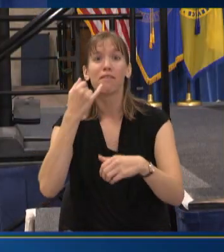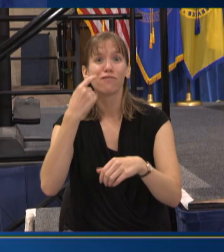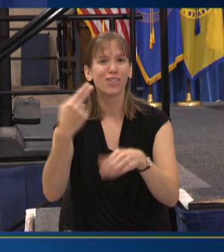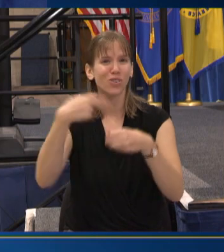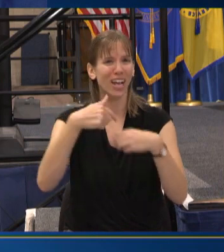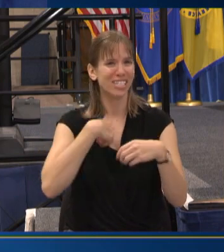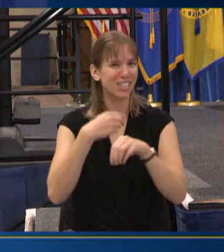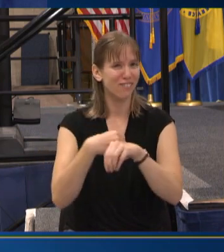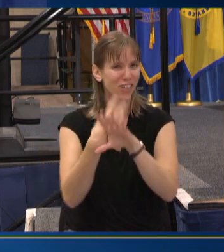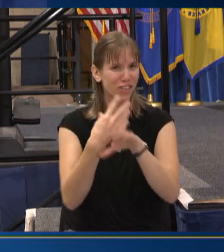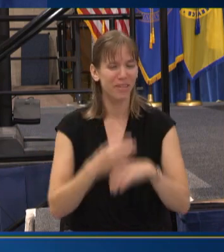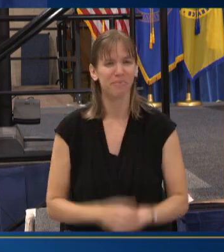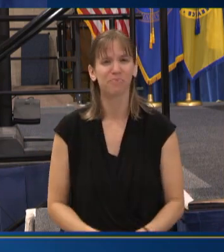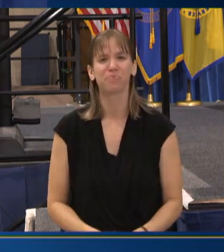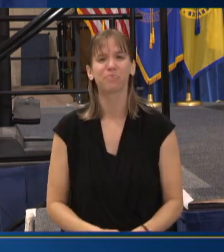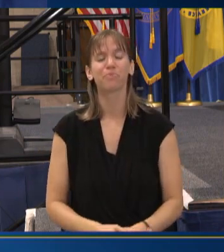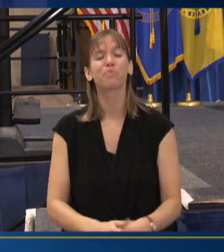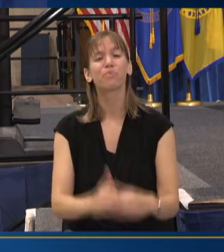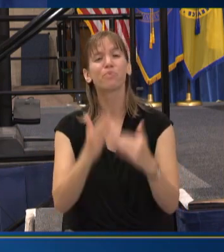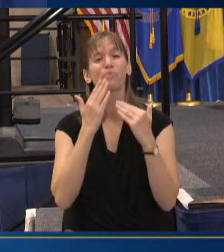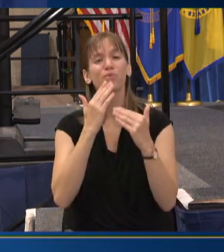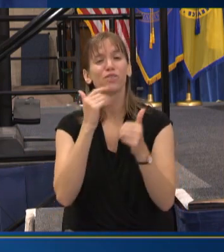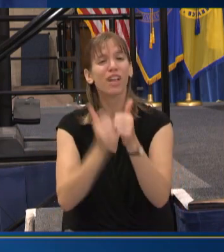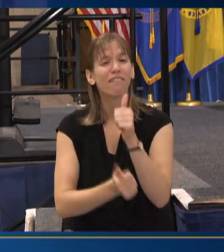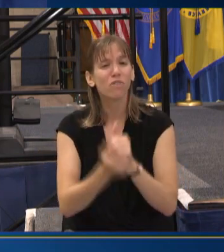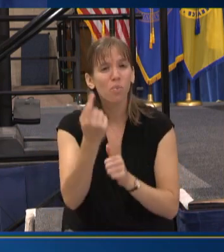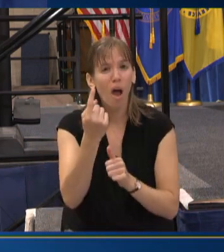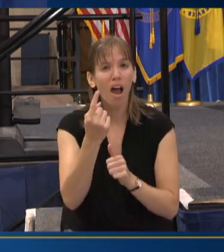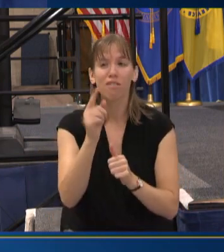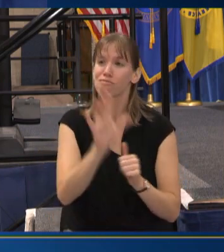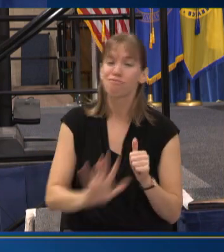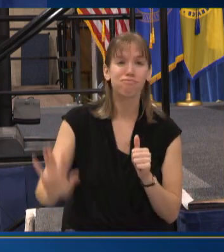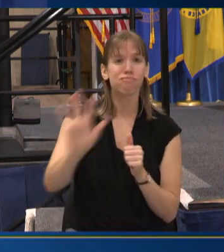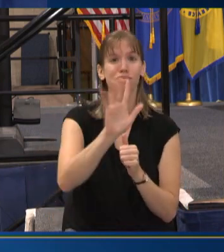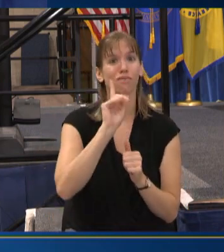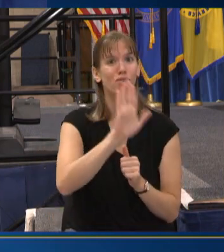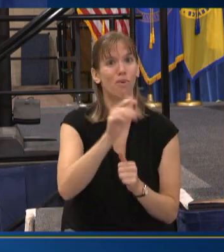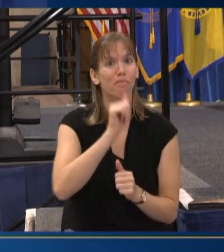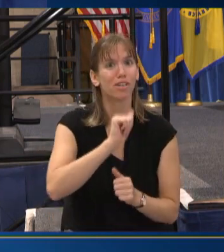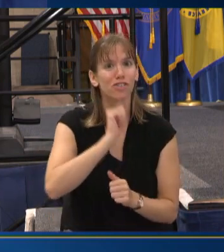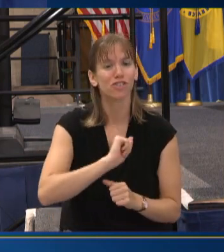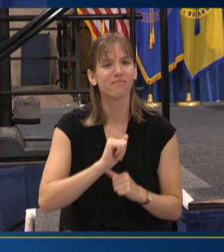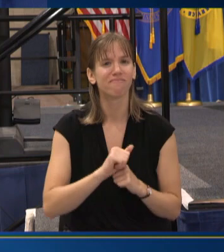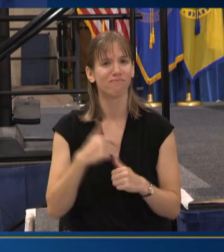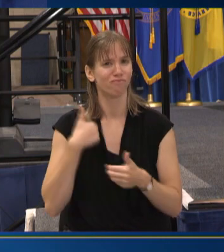And thanks to everybody in all places for your patience as we get going on a day